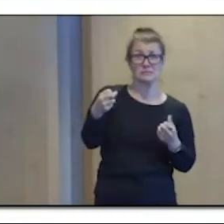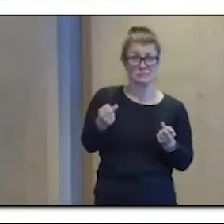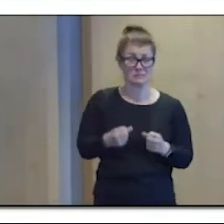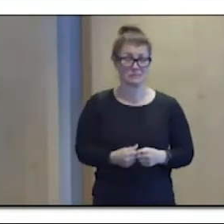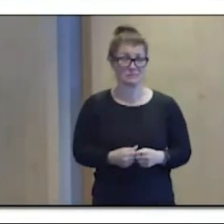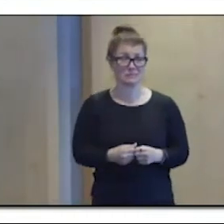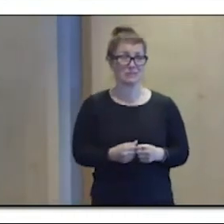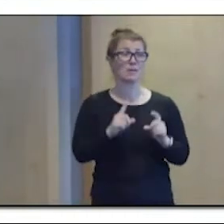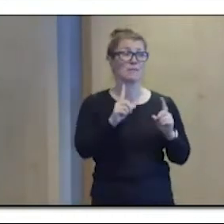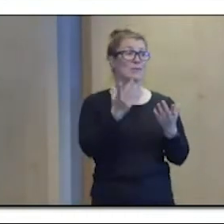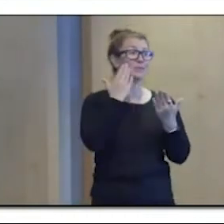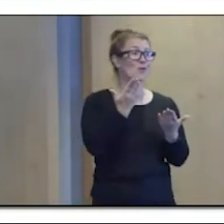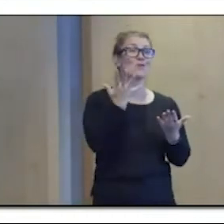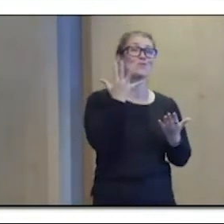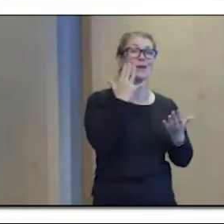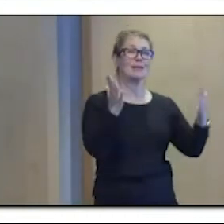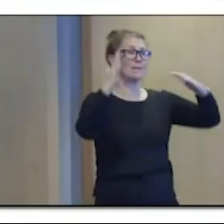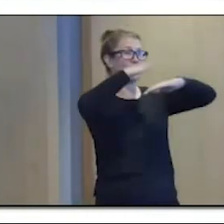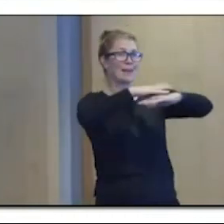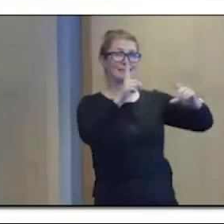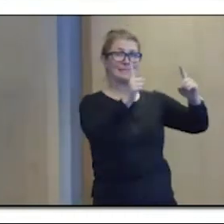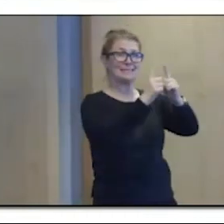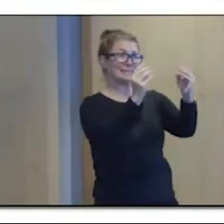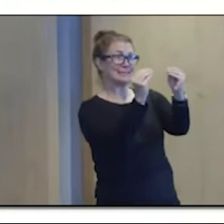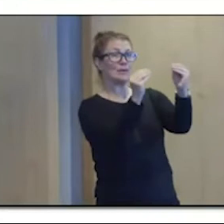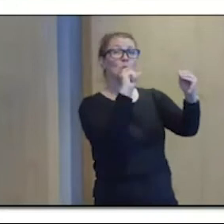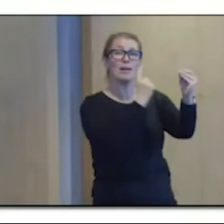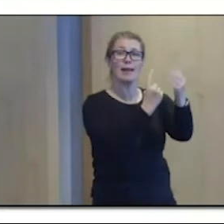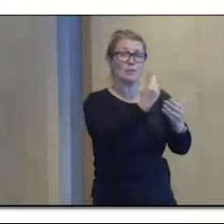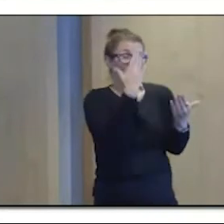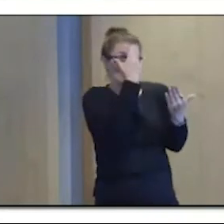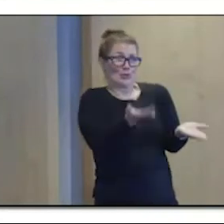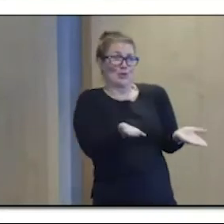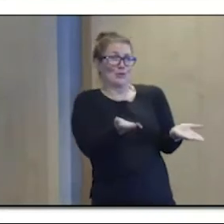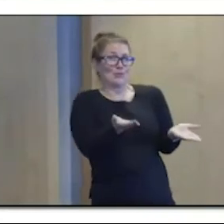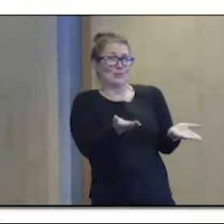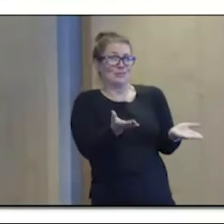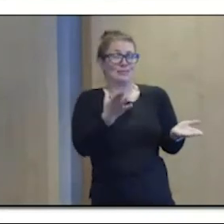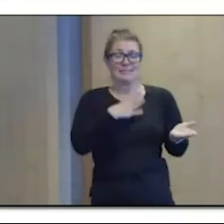don't know when the balcony kiss is going to happen we have to have someone sitting there